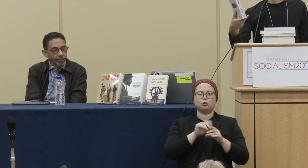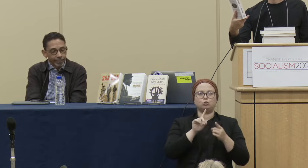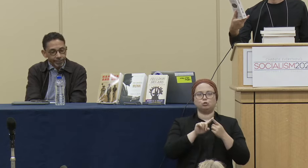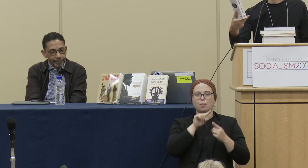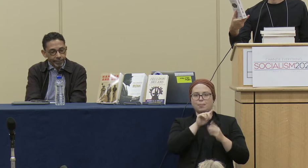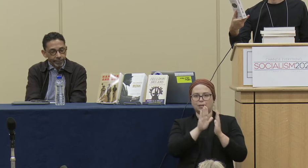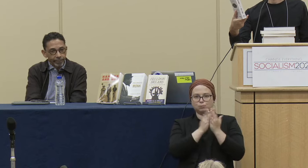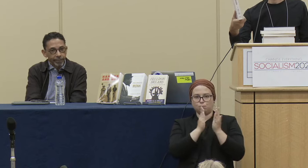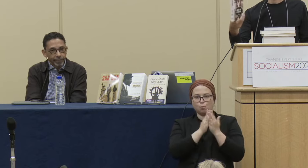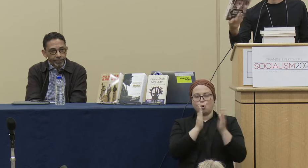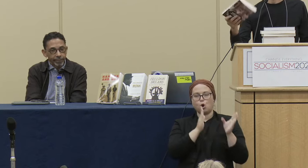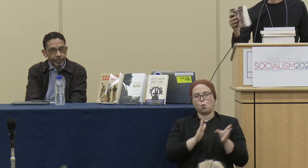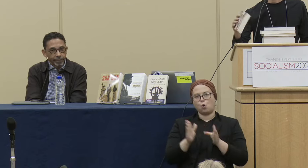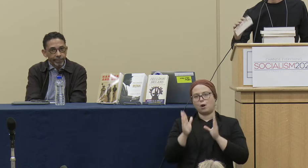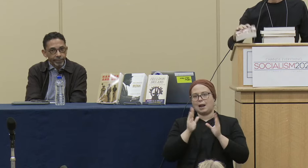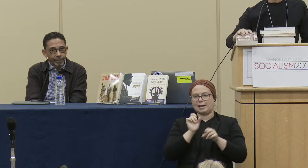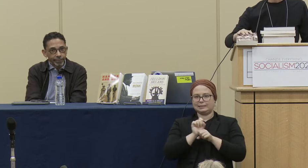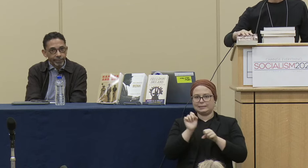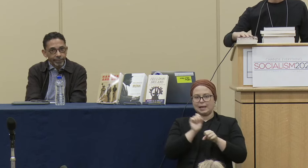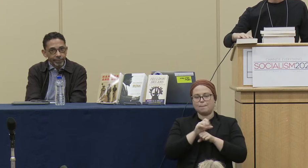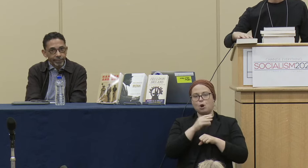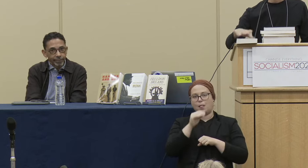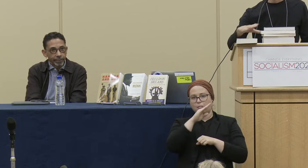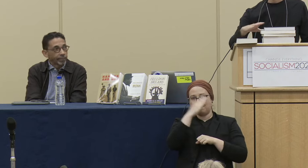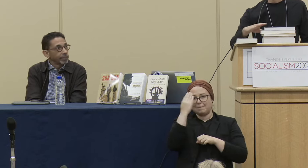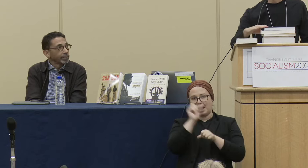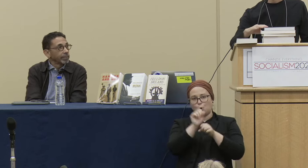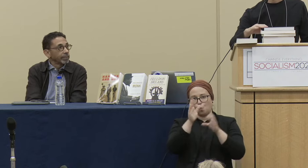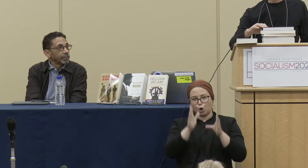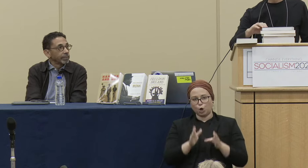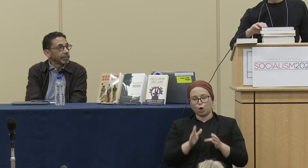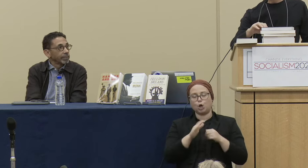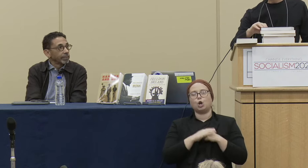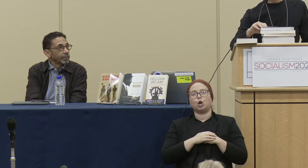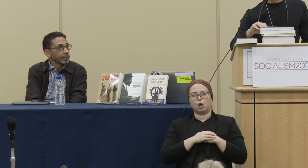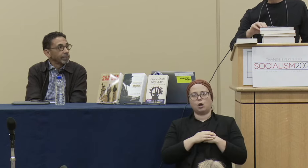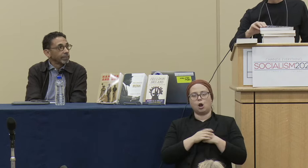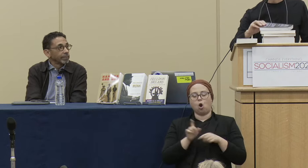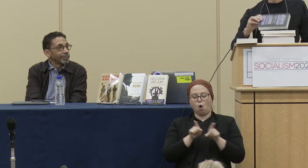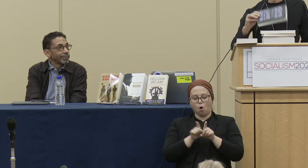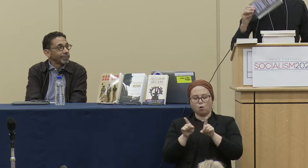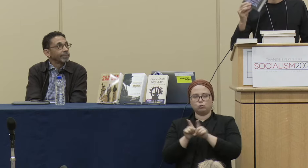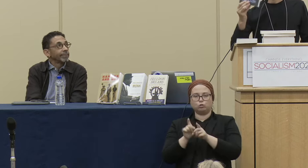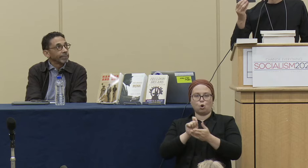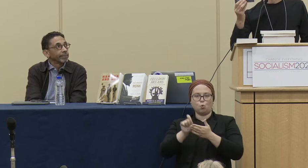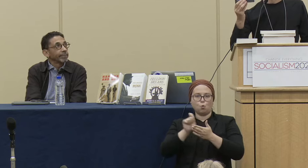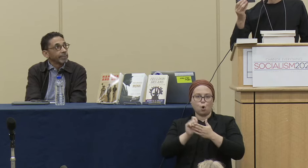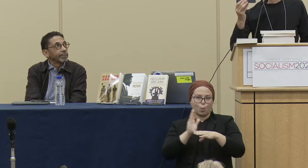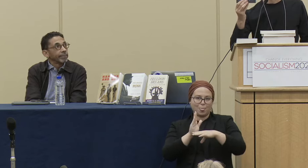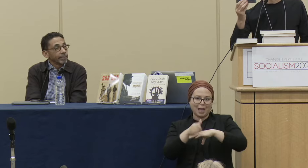book , "Organized Labor and the Black Worker ." Robin also